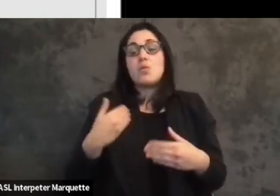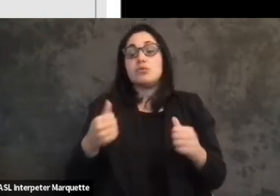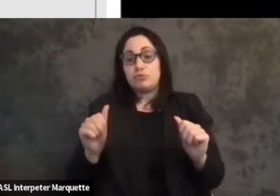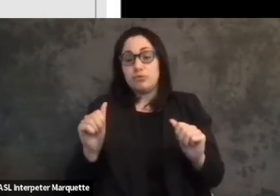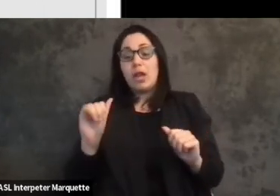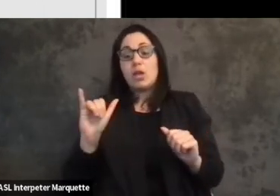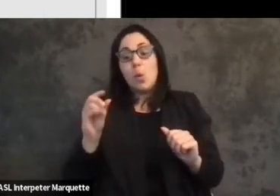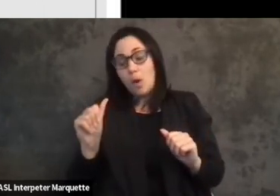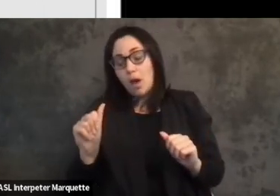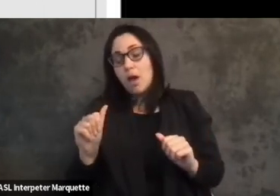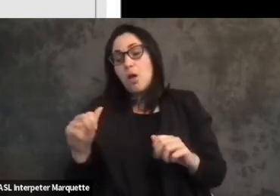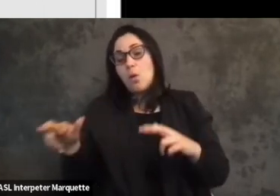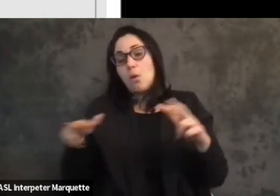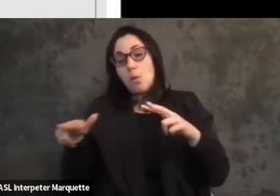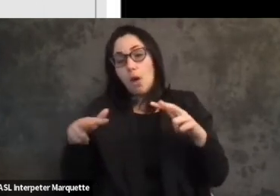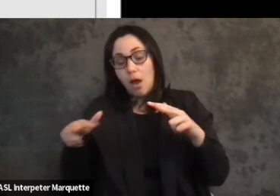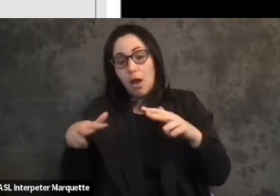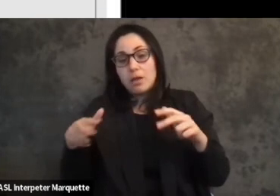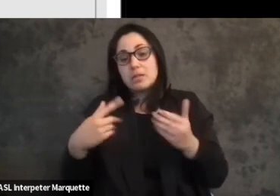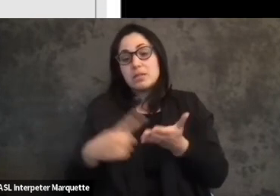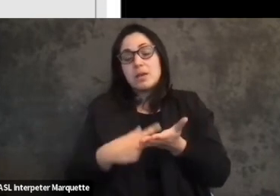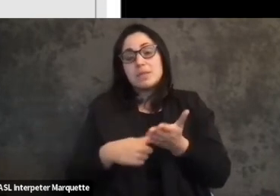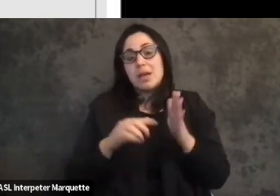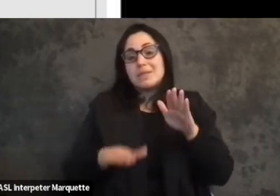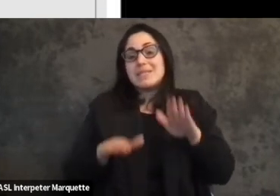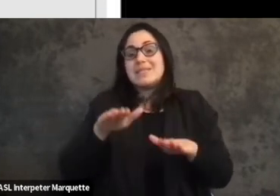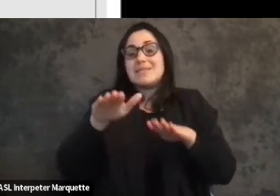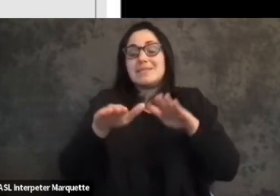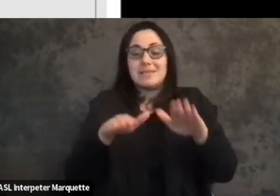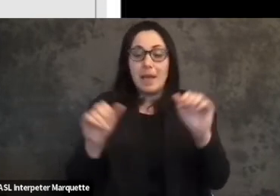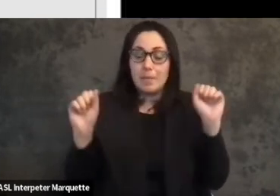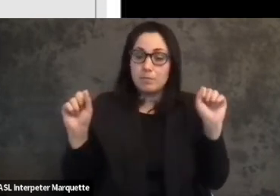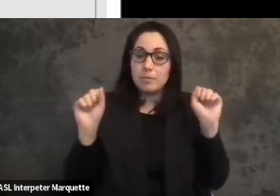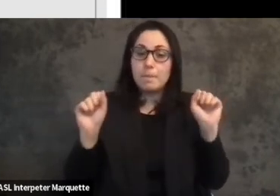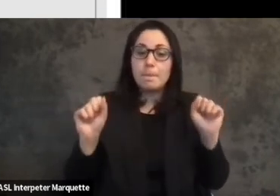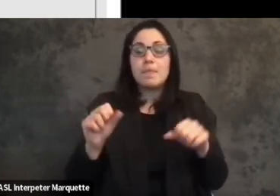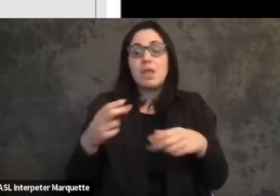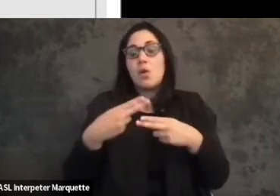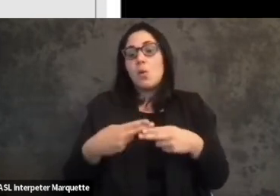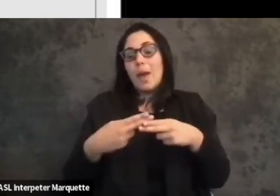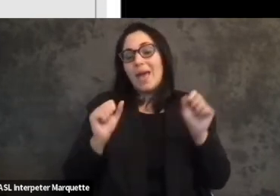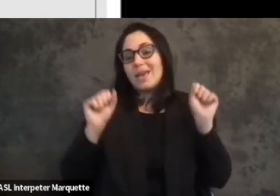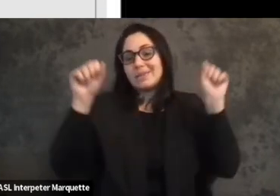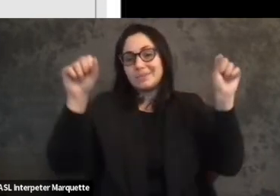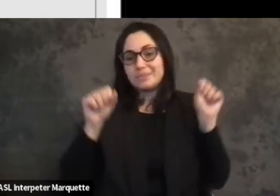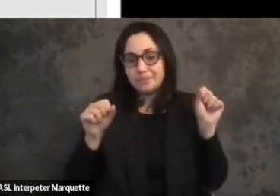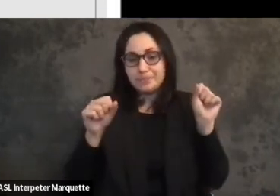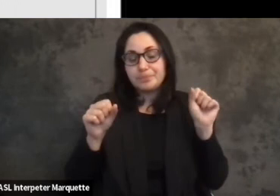sometimes, sometimes I can do longer than that, and I will do yoga, more walking, sometimes